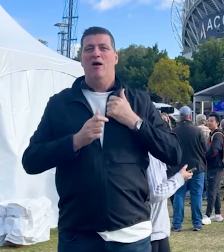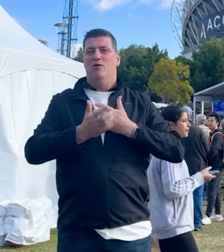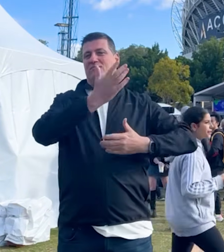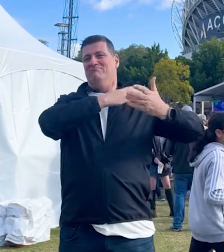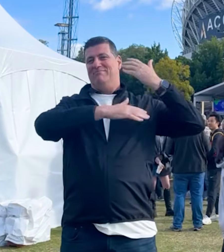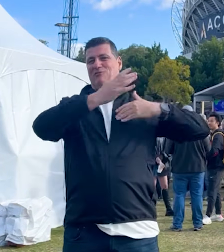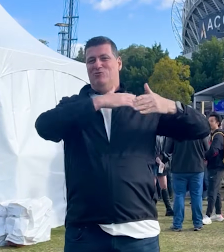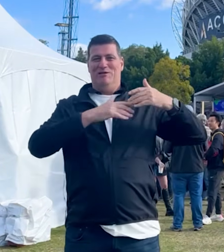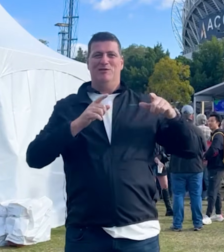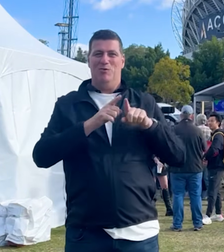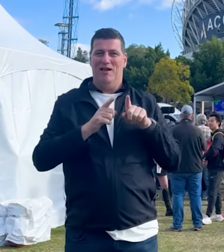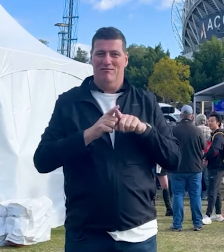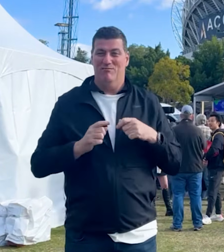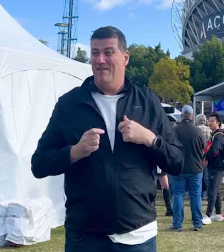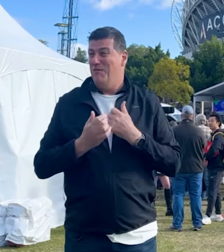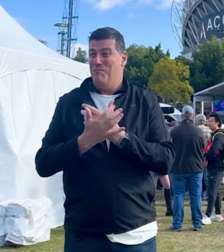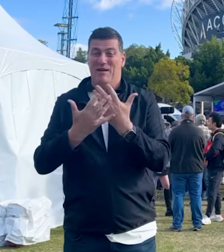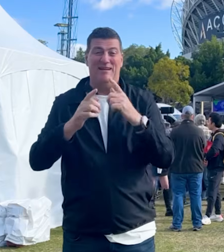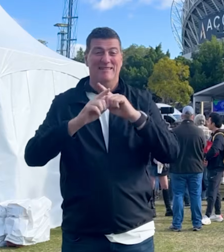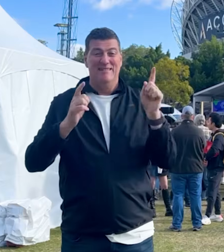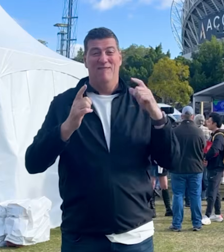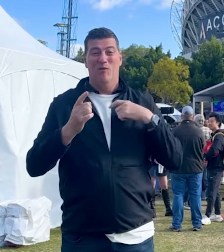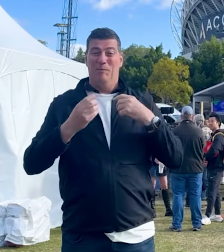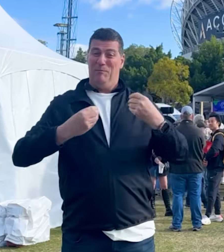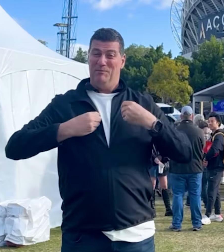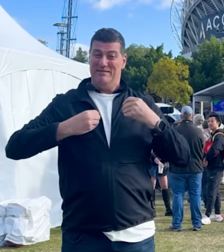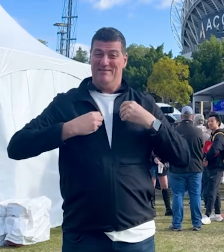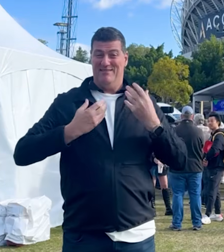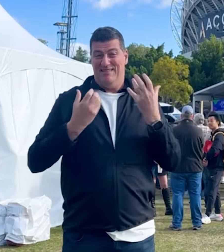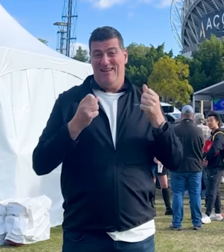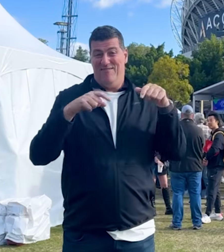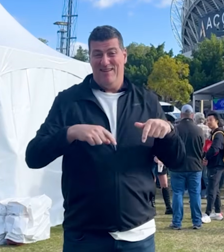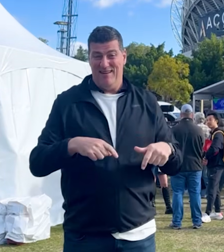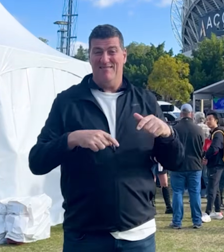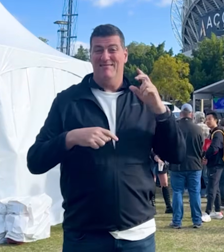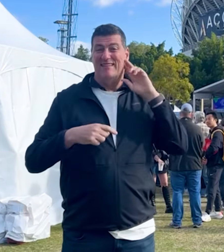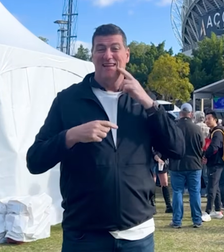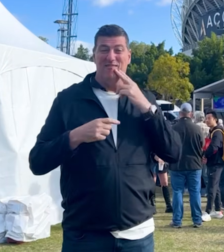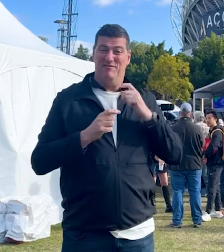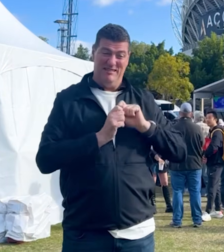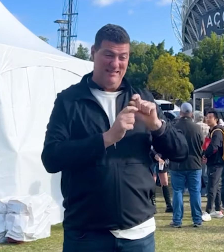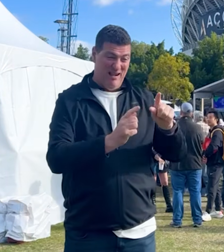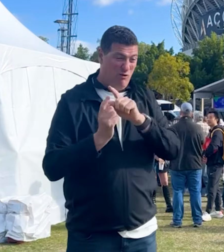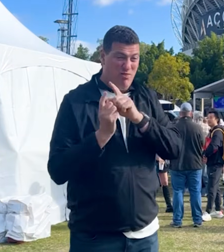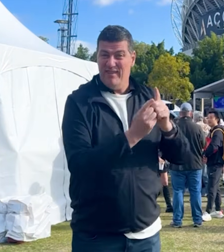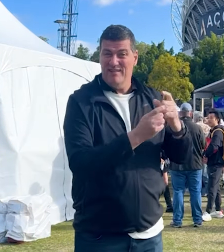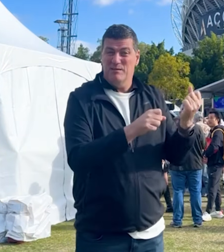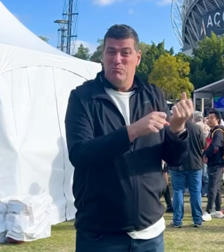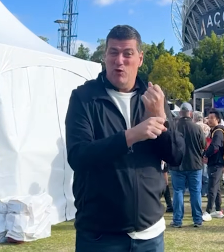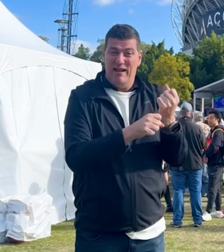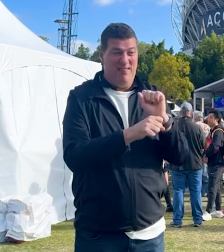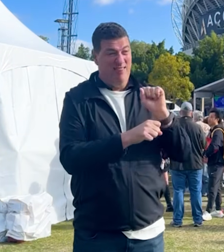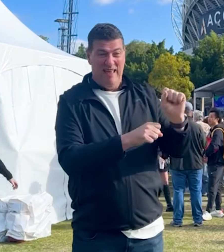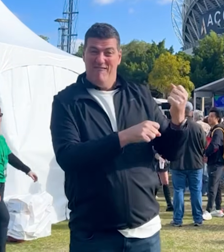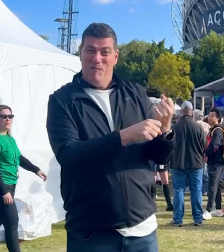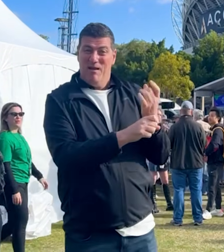and our history. We also have so many businesses here, run by Deaf people selling the products